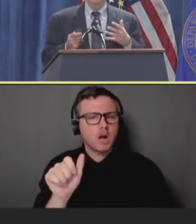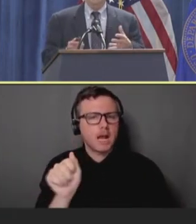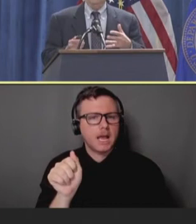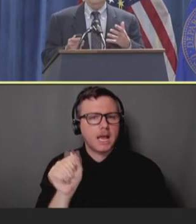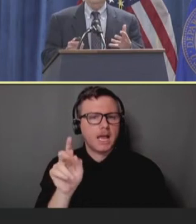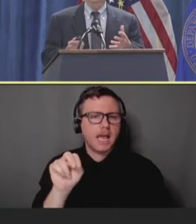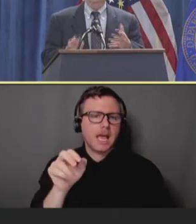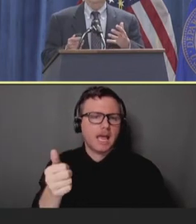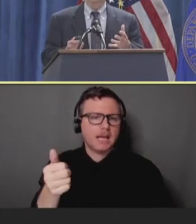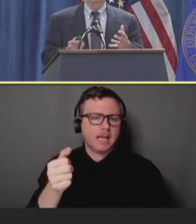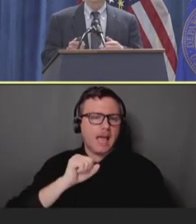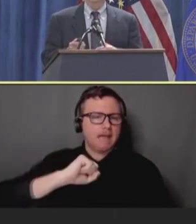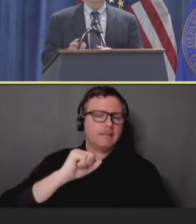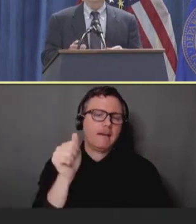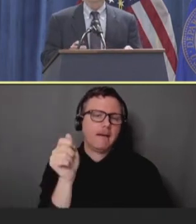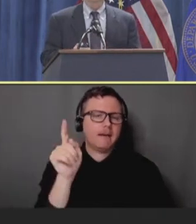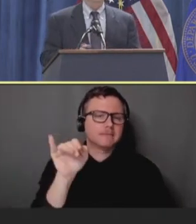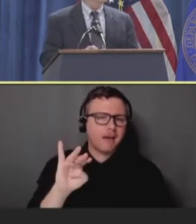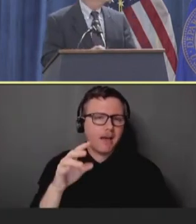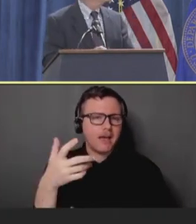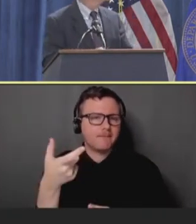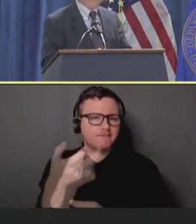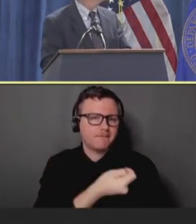part of the polio experience.